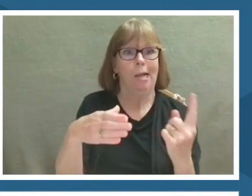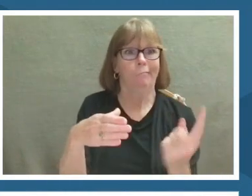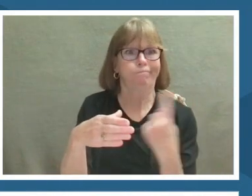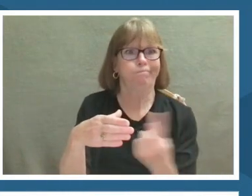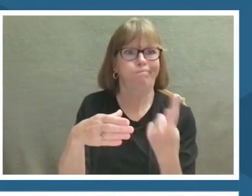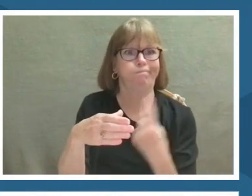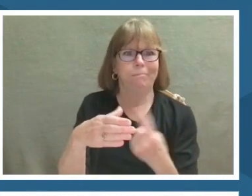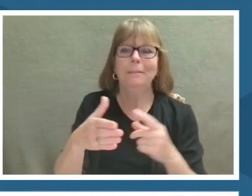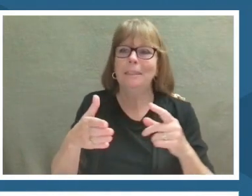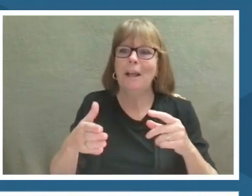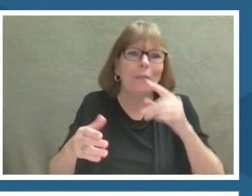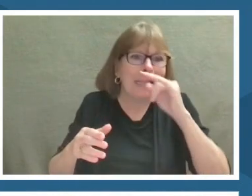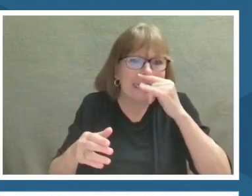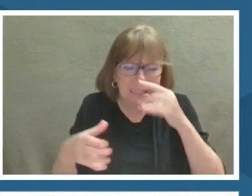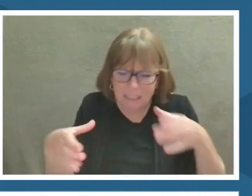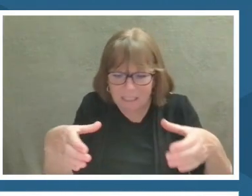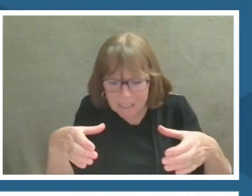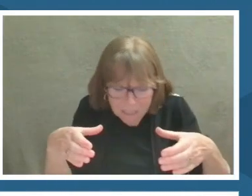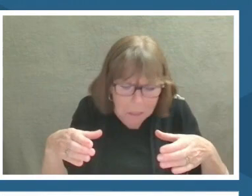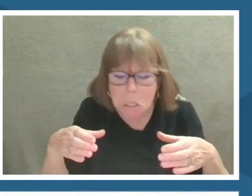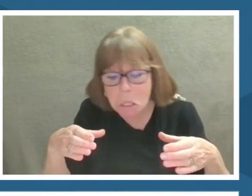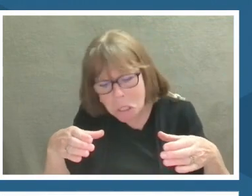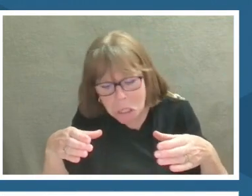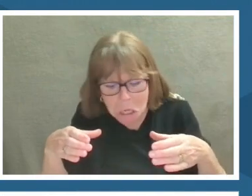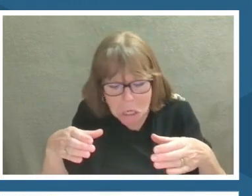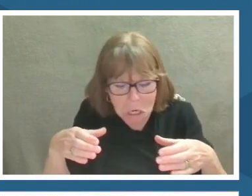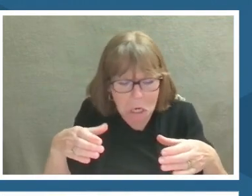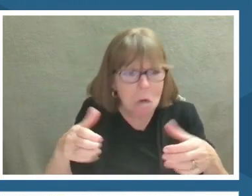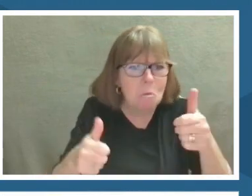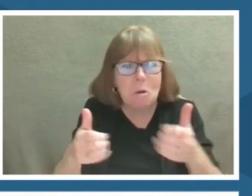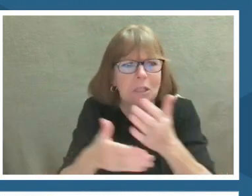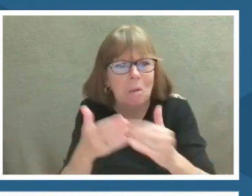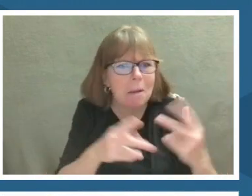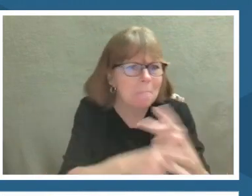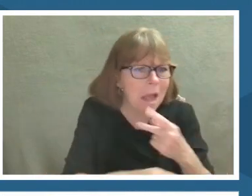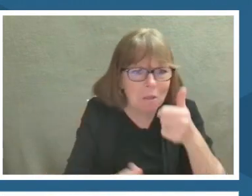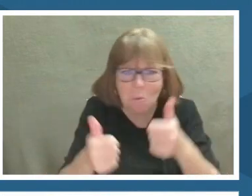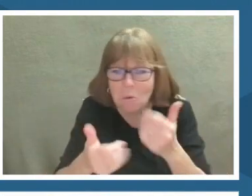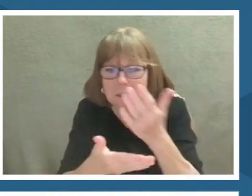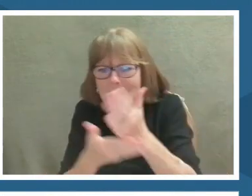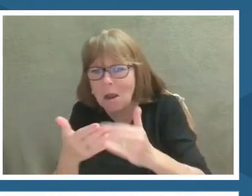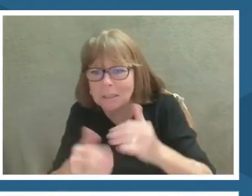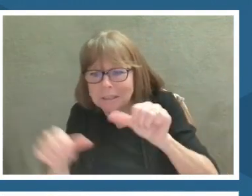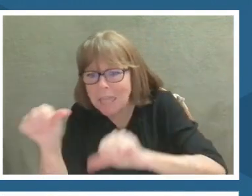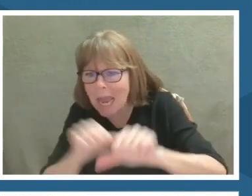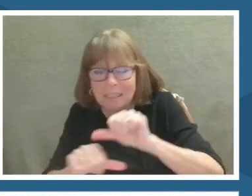even know which which subject they're doing as they're